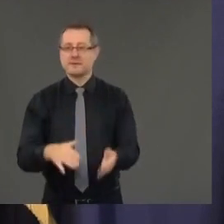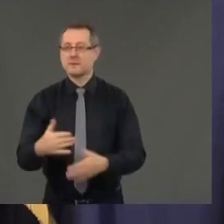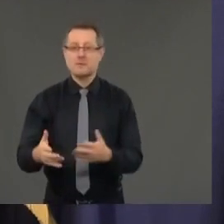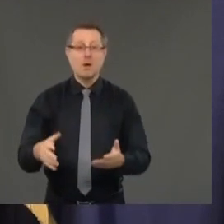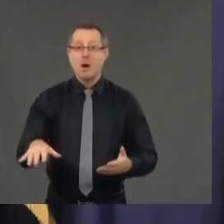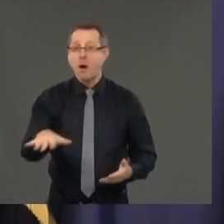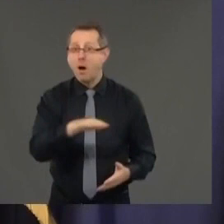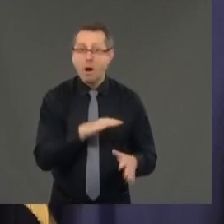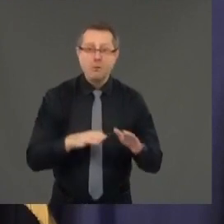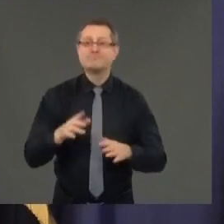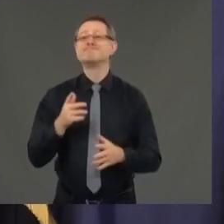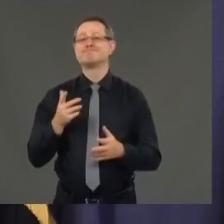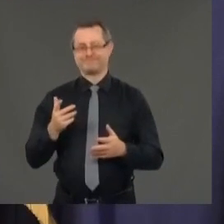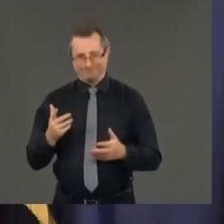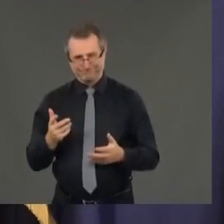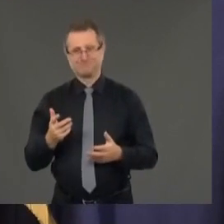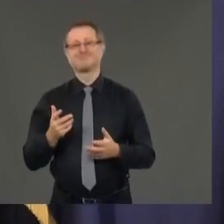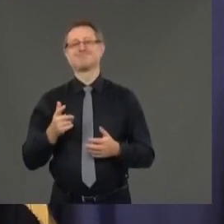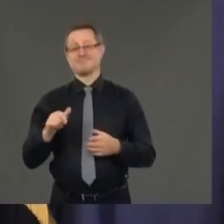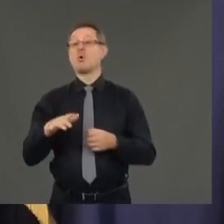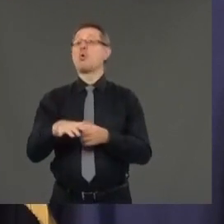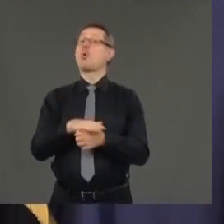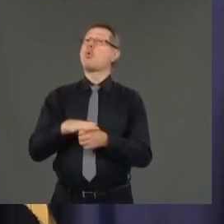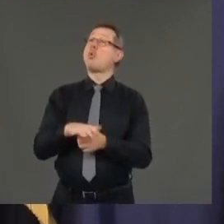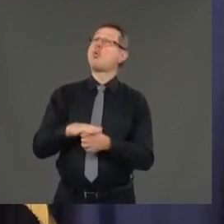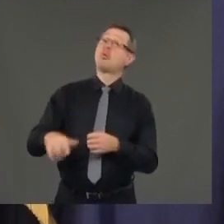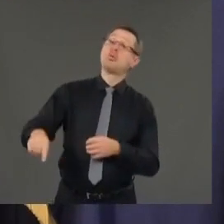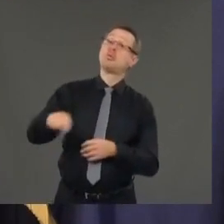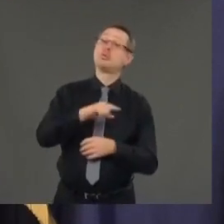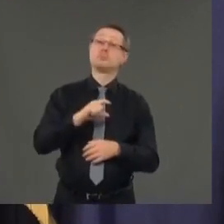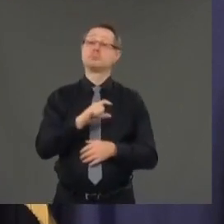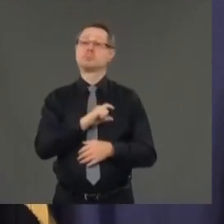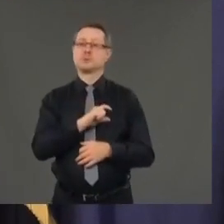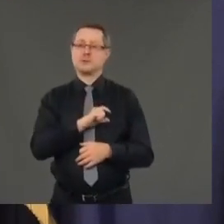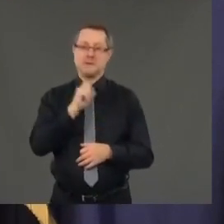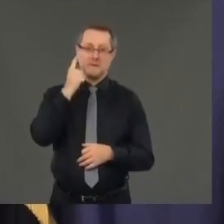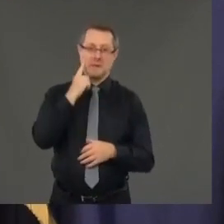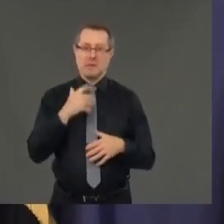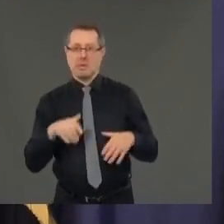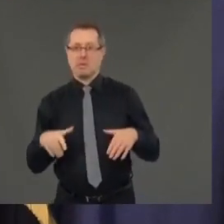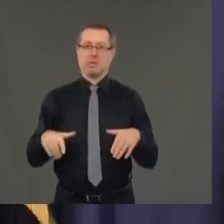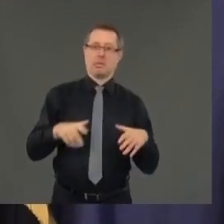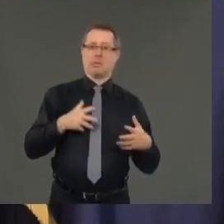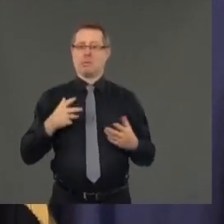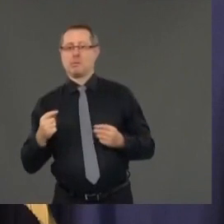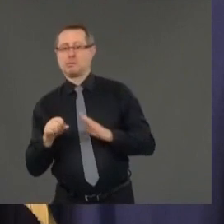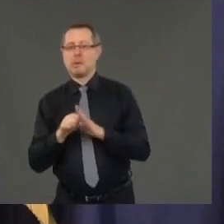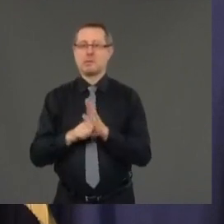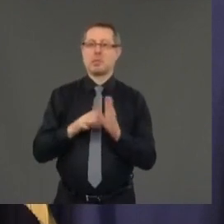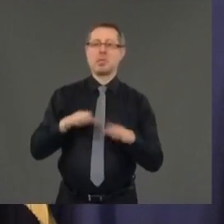OR A PUBLIC SAFETY EMERGENCY THAT IS ENDANGERING LIVES AND IS